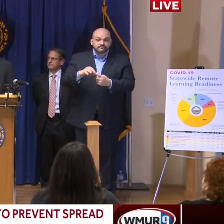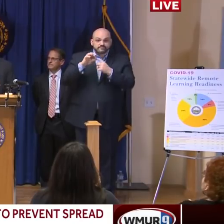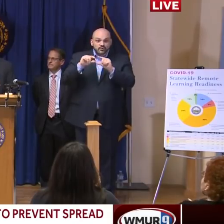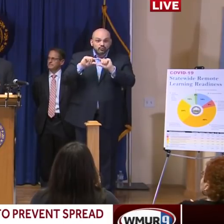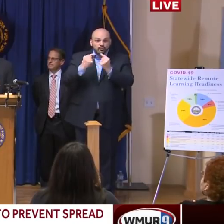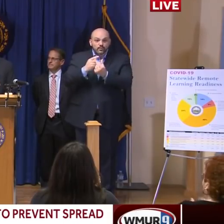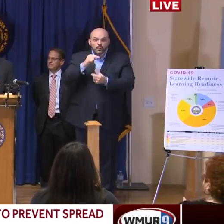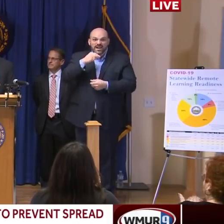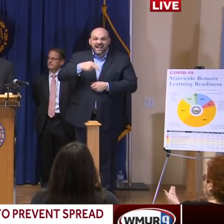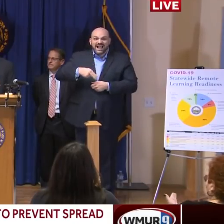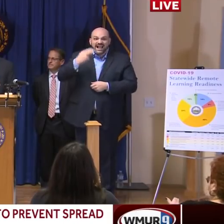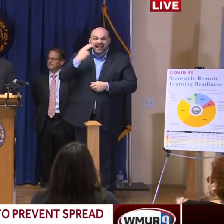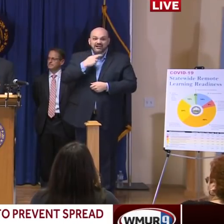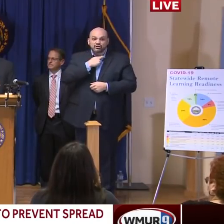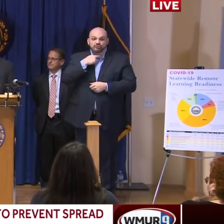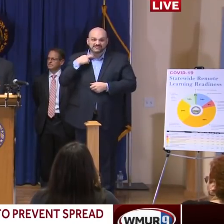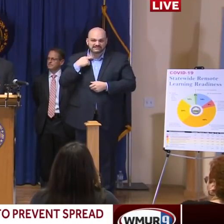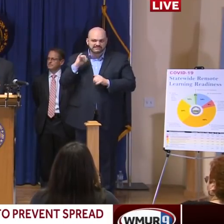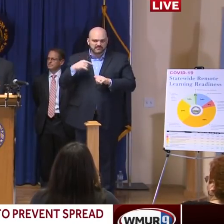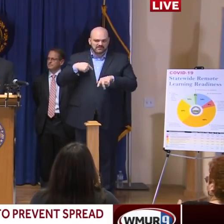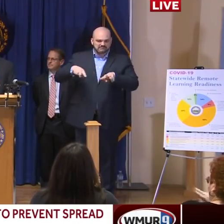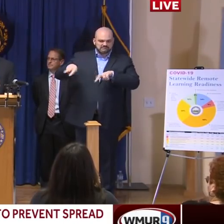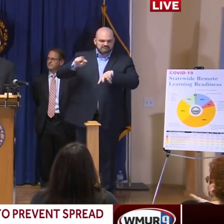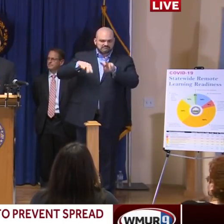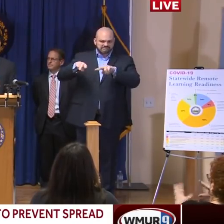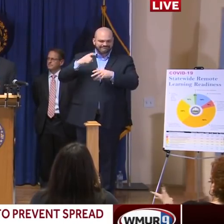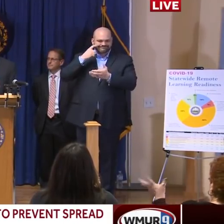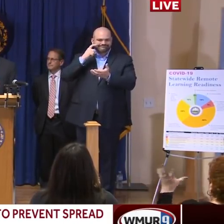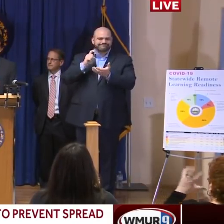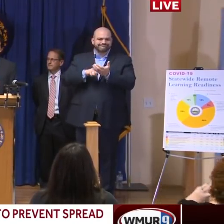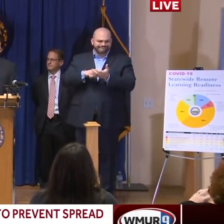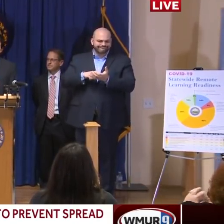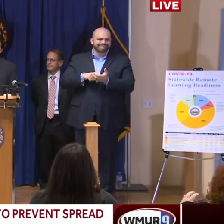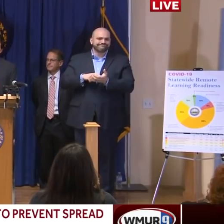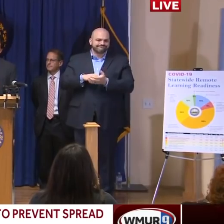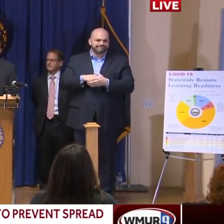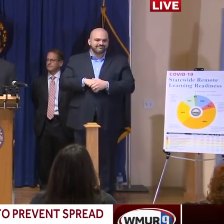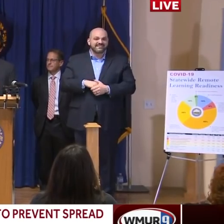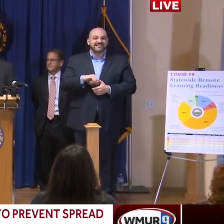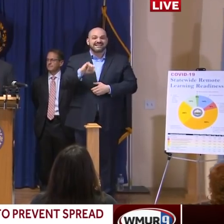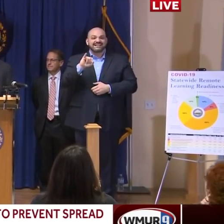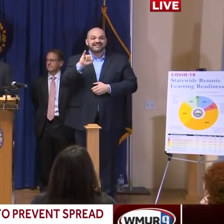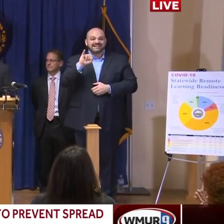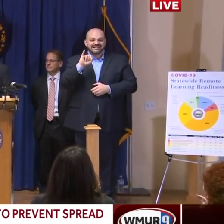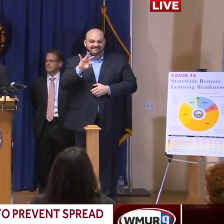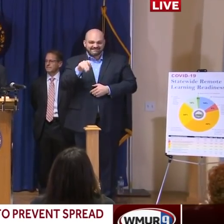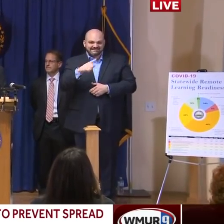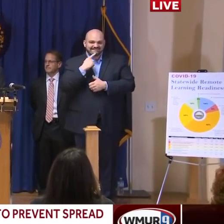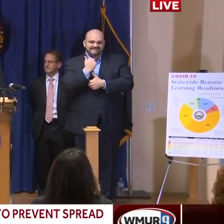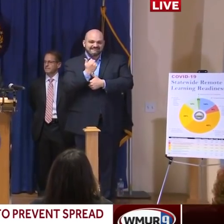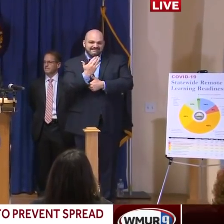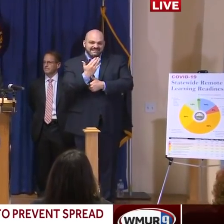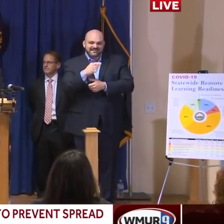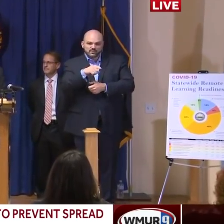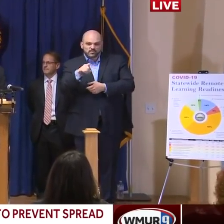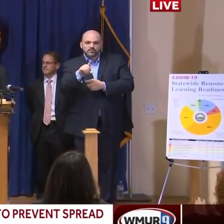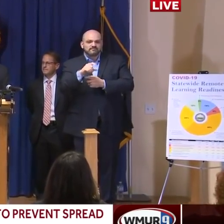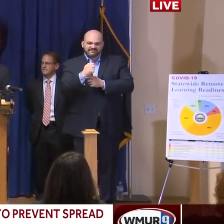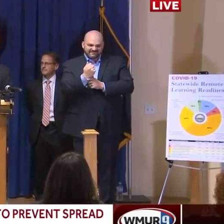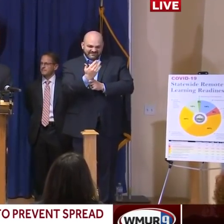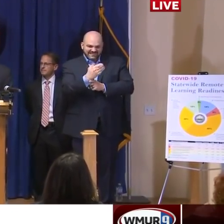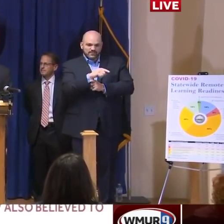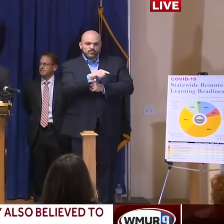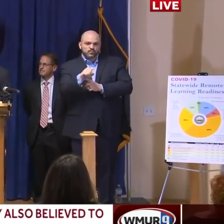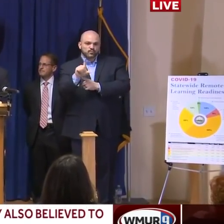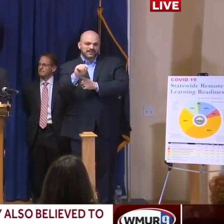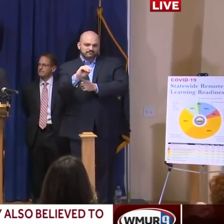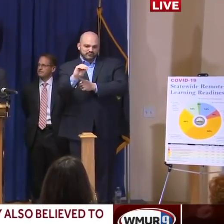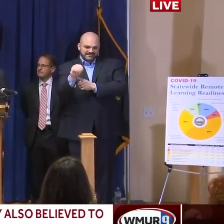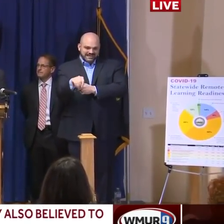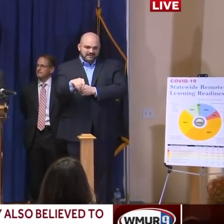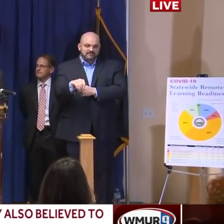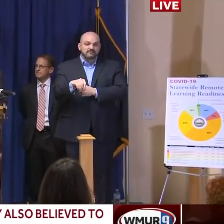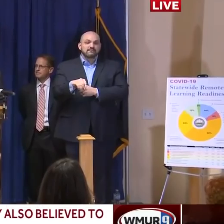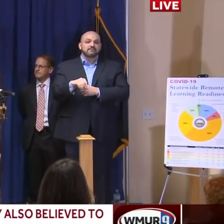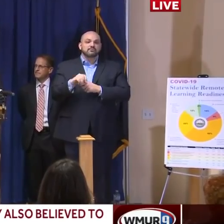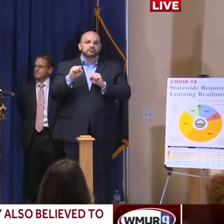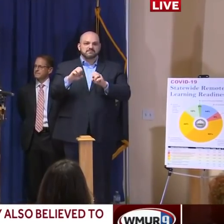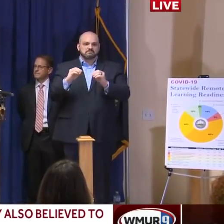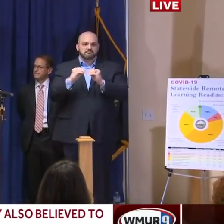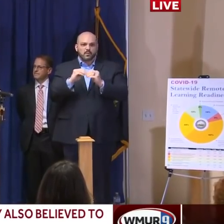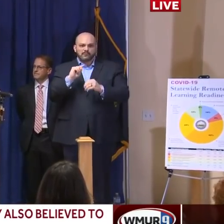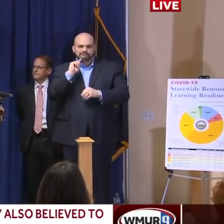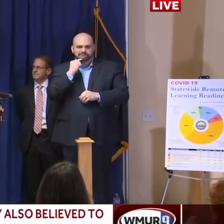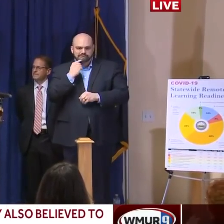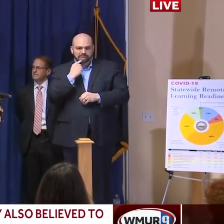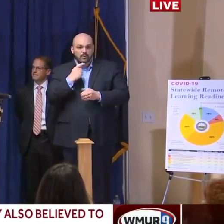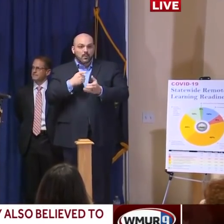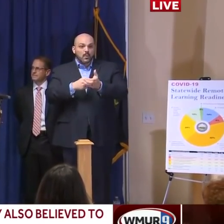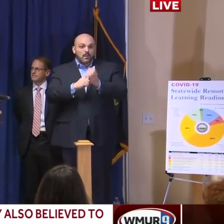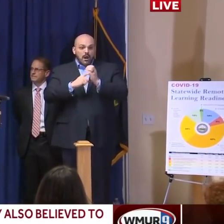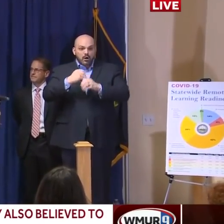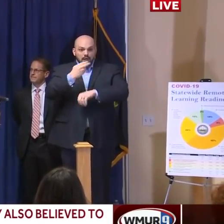BUT I DO WANT TO POINT OUT THAT THERE ARE SUPER GROUPS AT HIGHER RISK WHAT WE HAVE SEEN FROM THE NATIONAL AND GLOBAL PANDEMIC IS THAT ANYWHERE ABOUT 15% TO 20% OF PEOPLE WILL HAVE MORE SEVERE